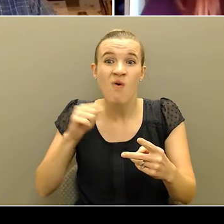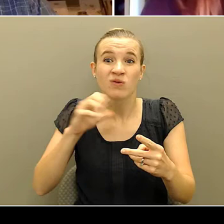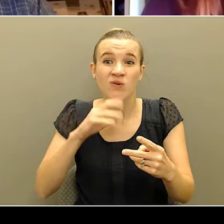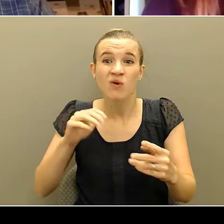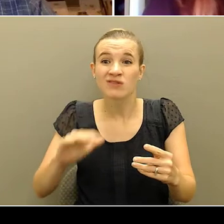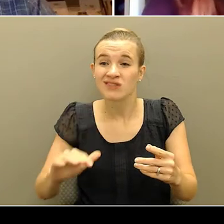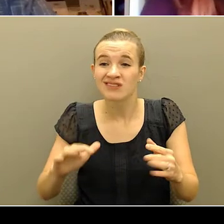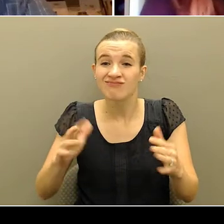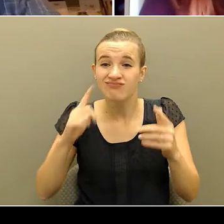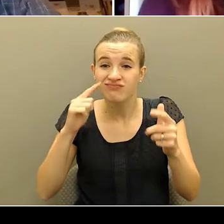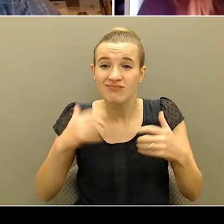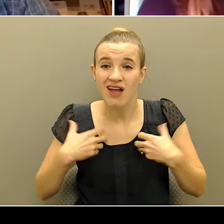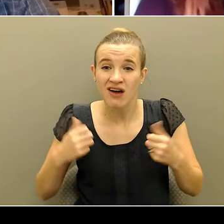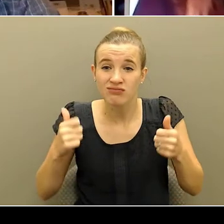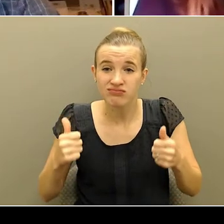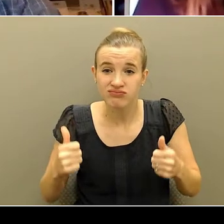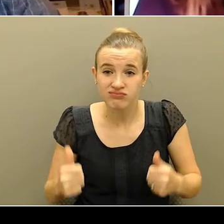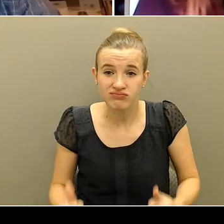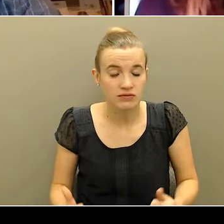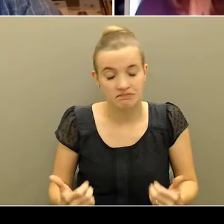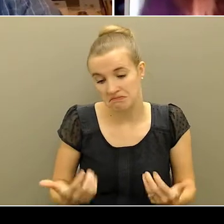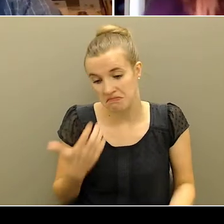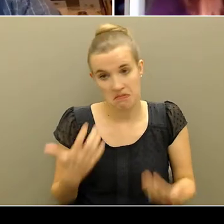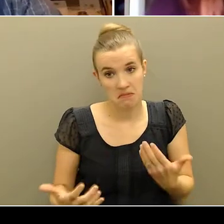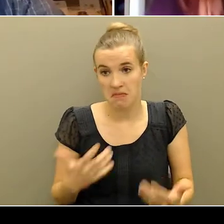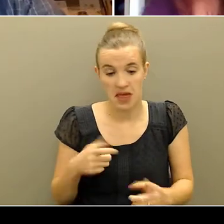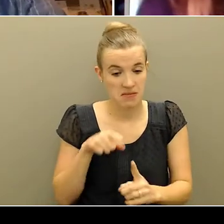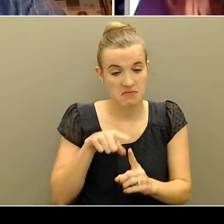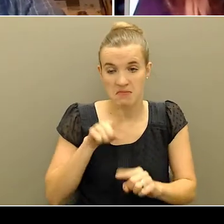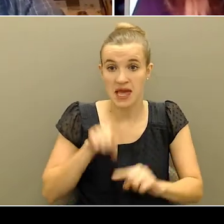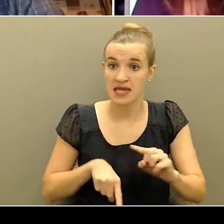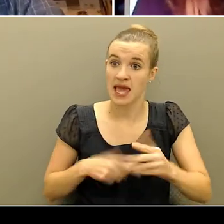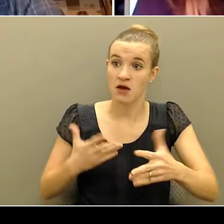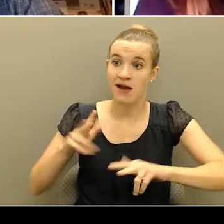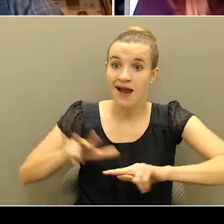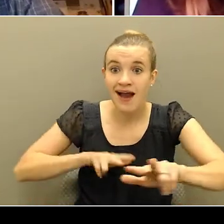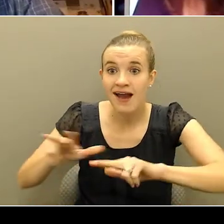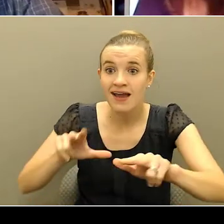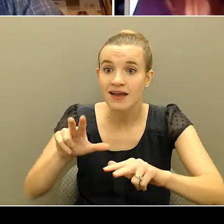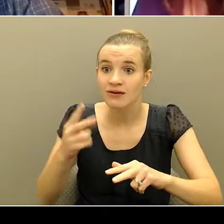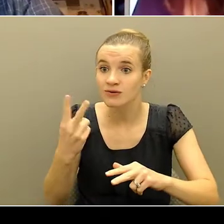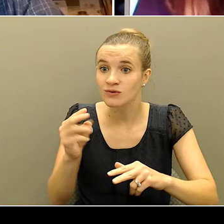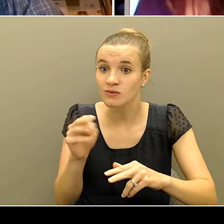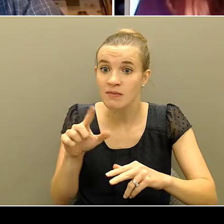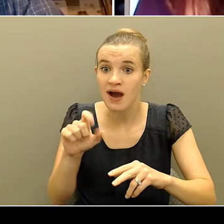power wheelchair, with the right tires, then you know, you could still be